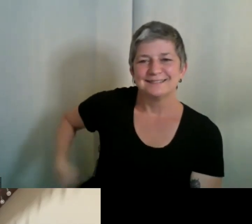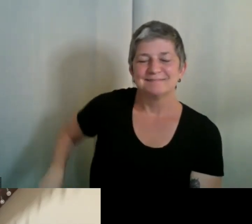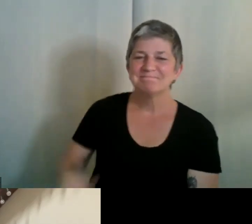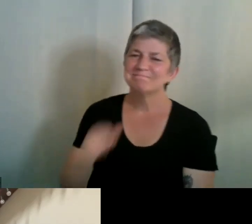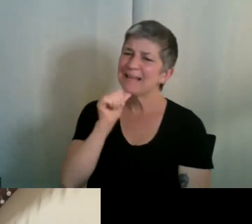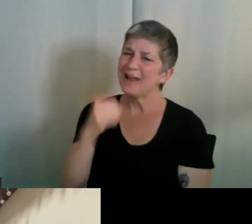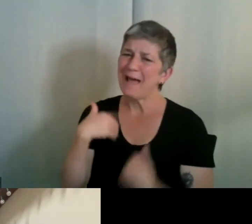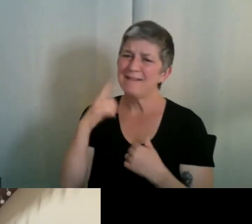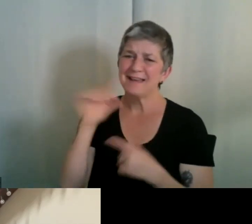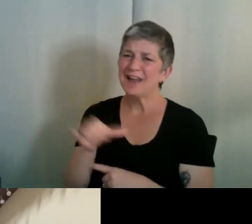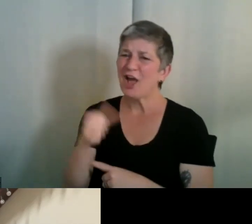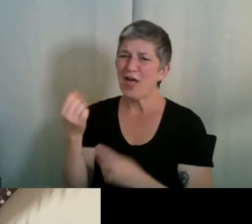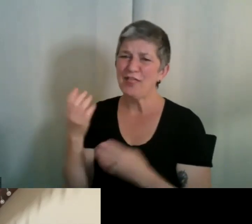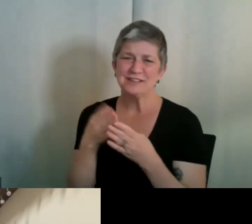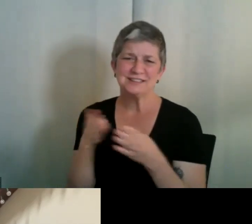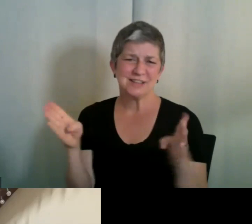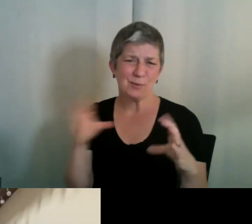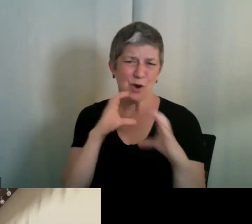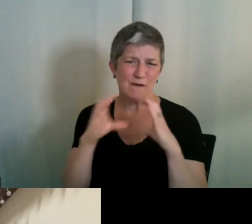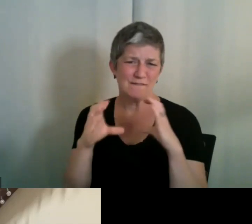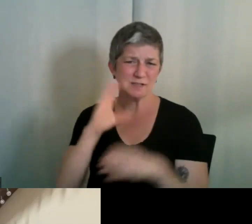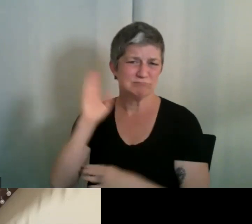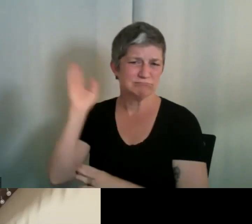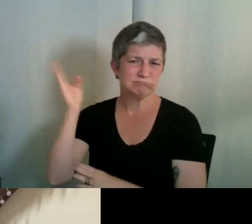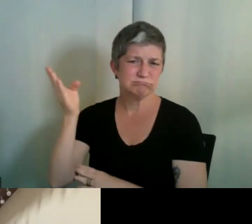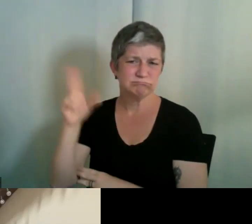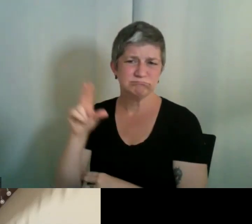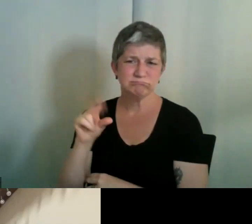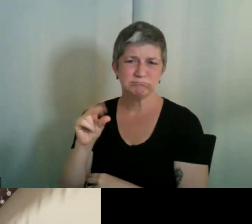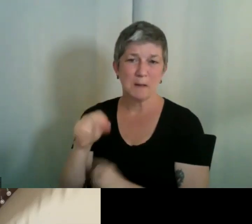any other general conversations, but um, if just Ability pride